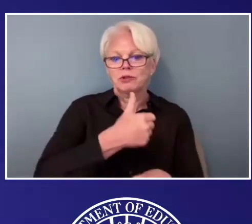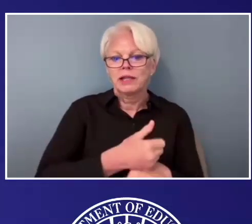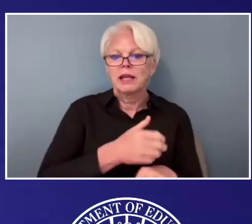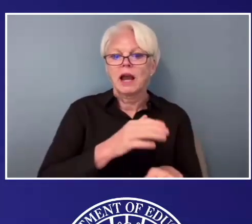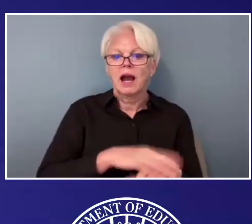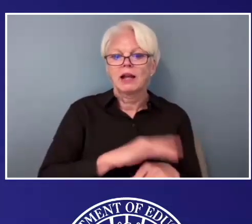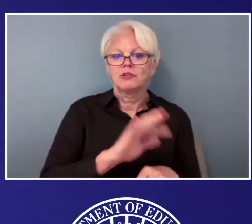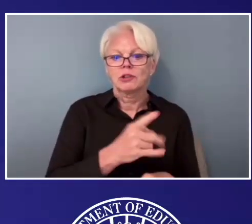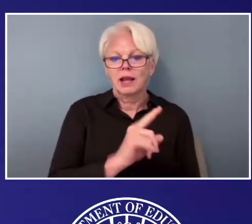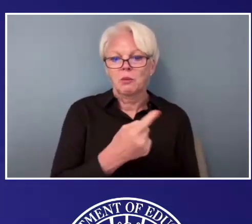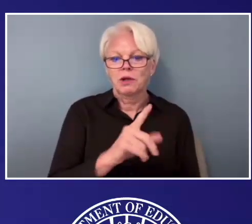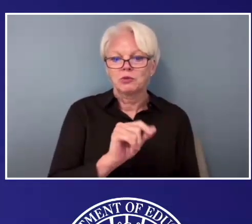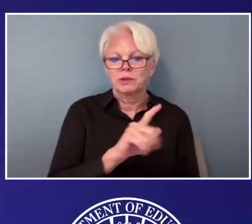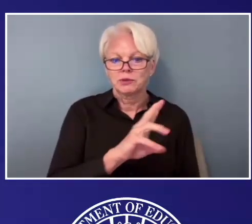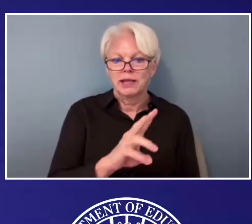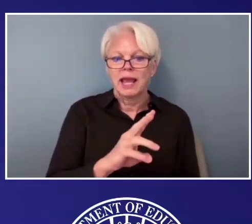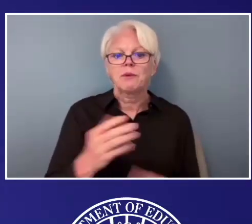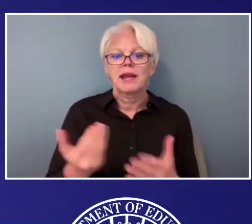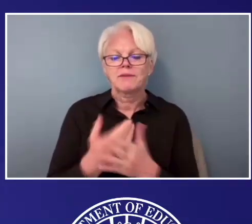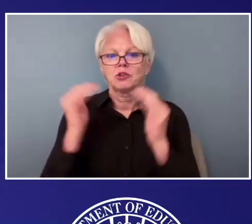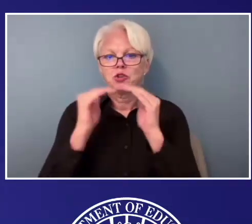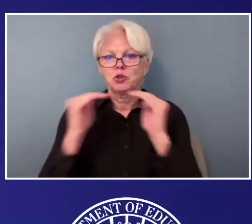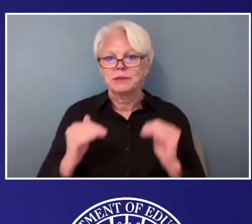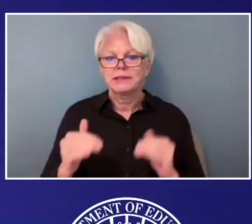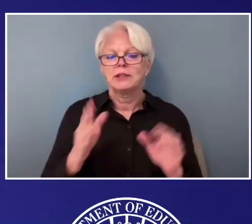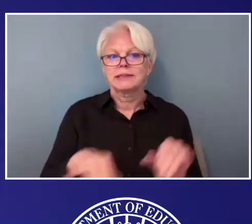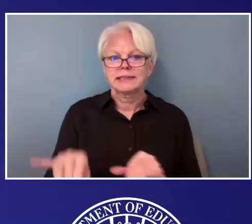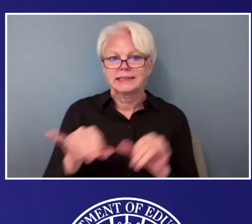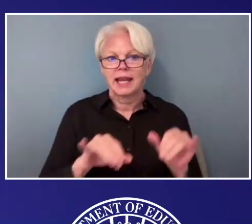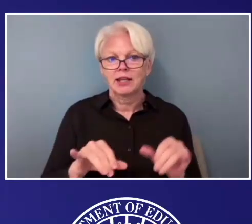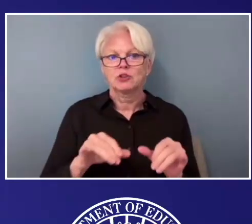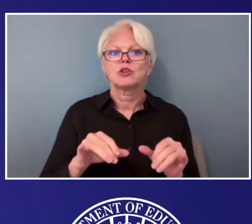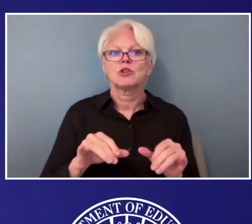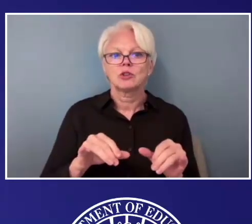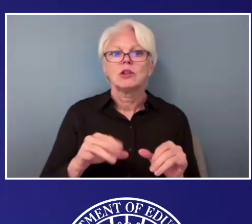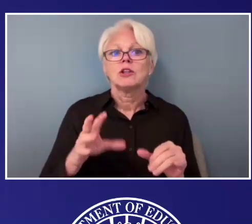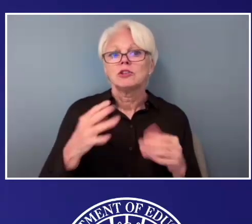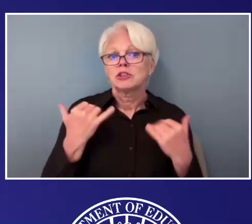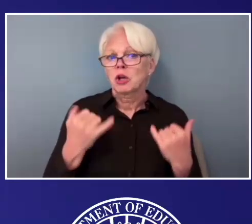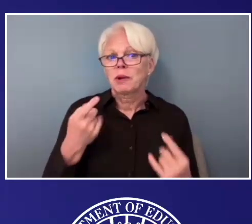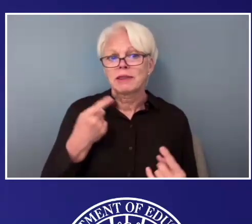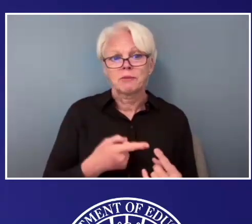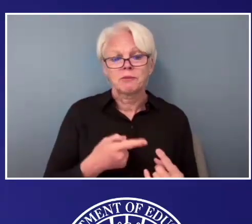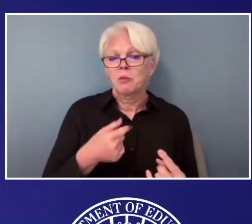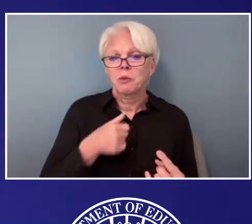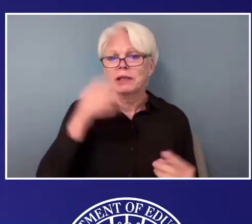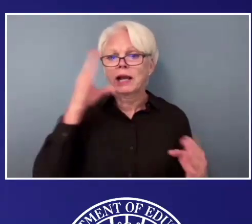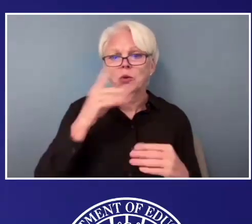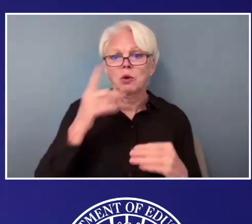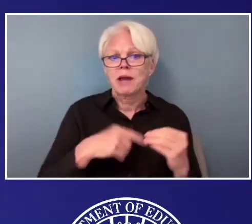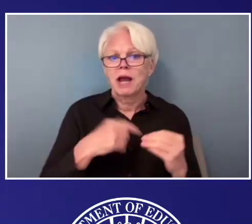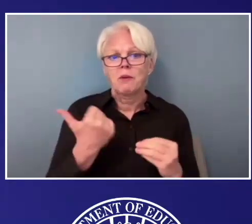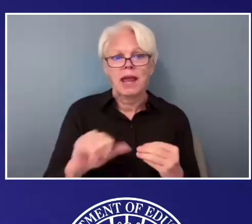the new tiered standard. So at this point, we're not going to worry about any of the provisions in the SAVE --